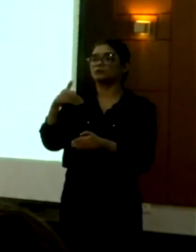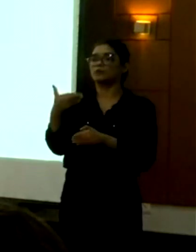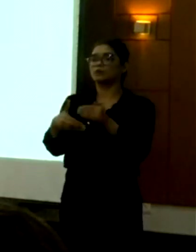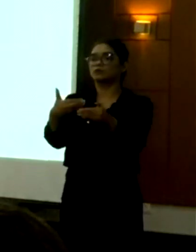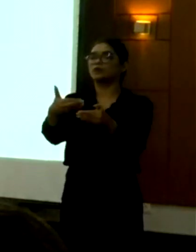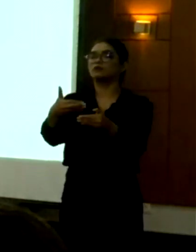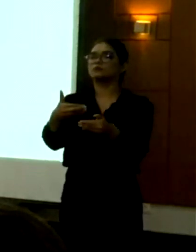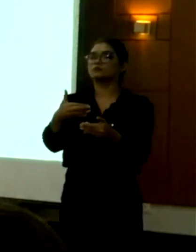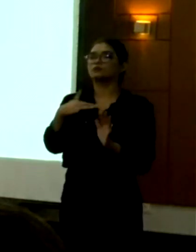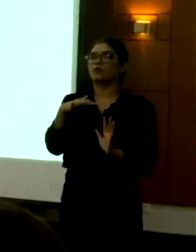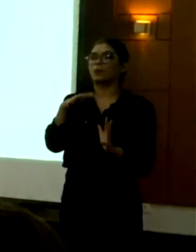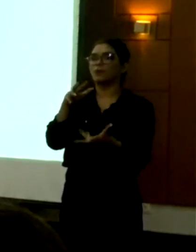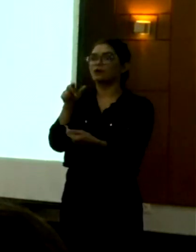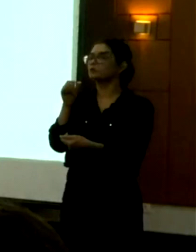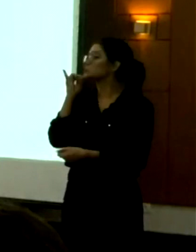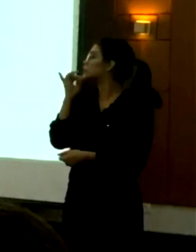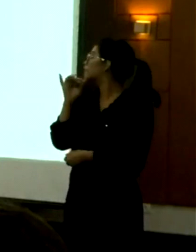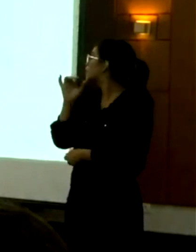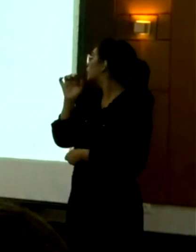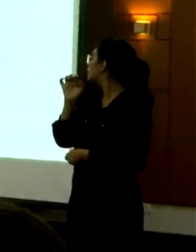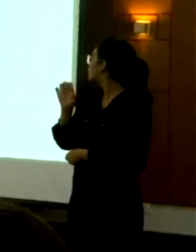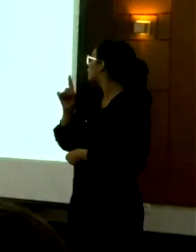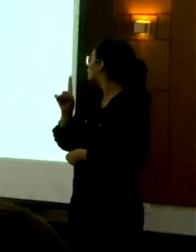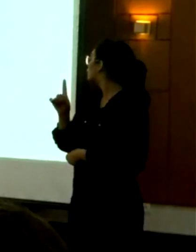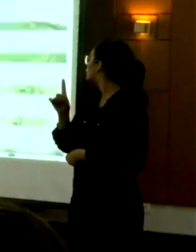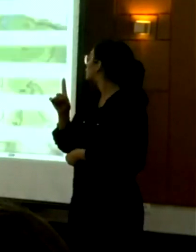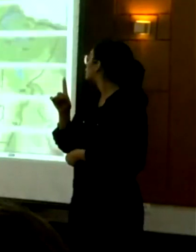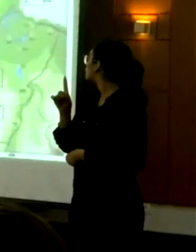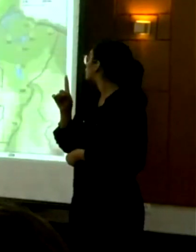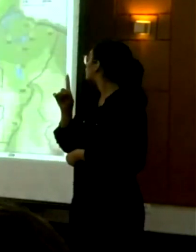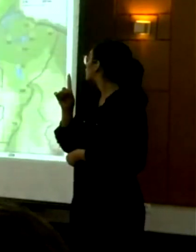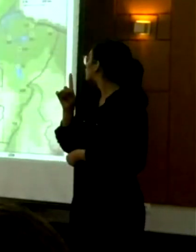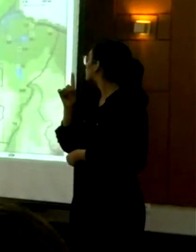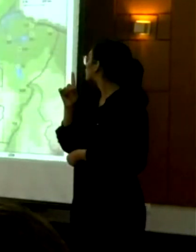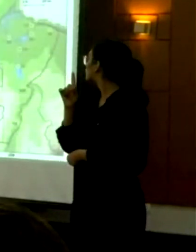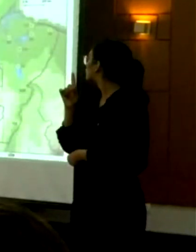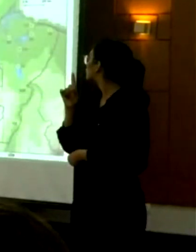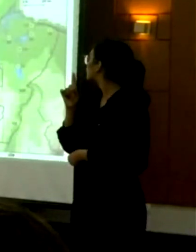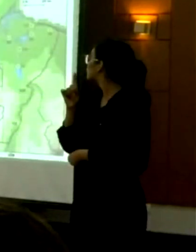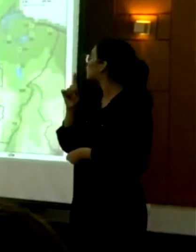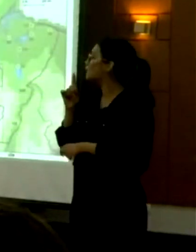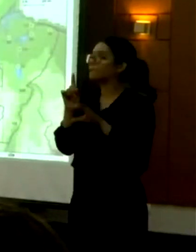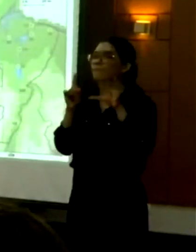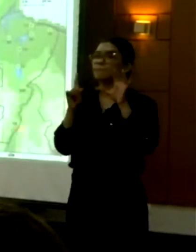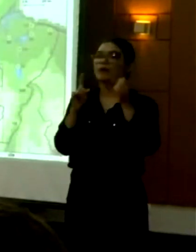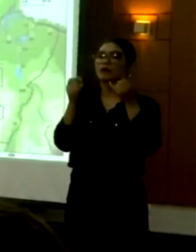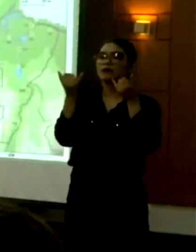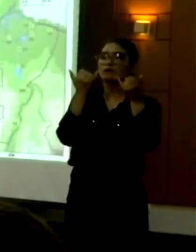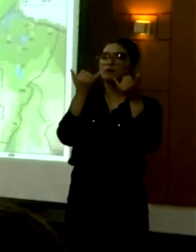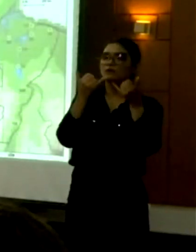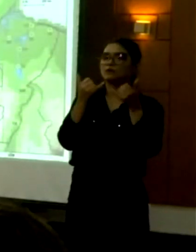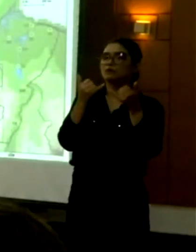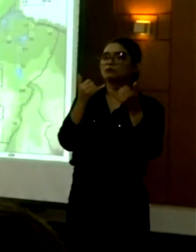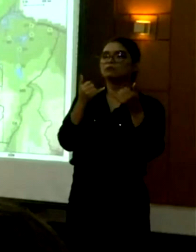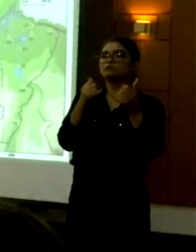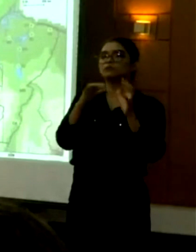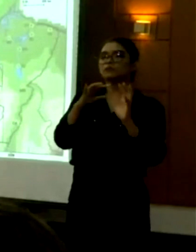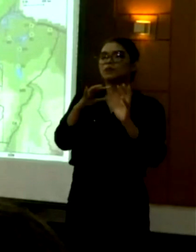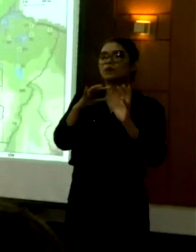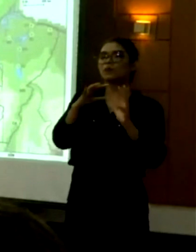for example, I clean and take this data from the global models and enter it into a regional model and the regional model